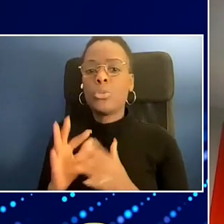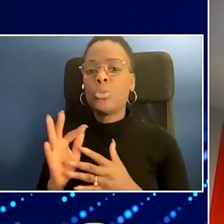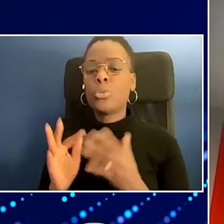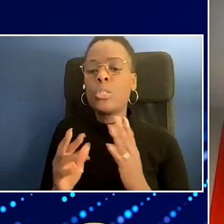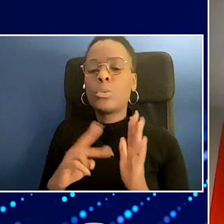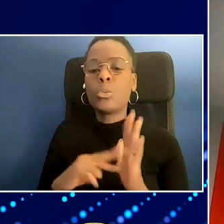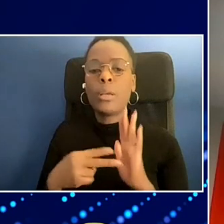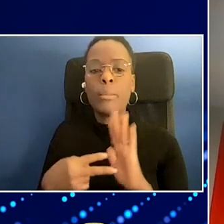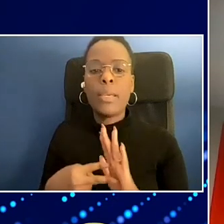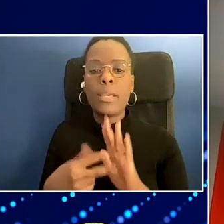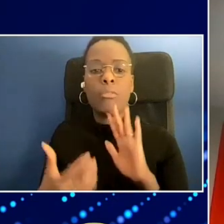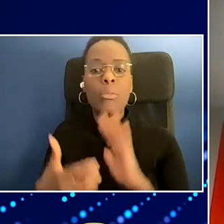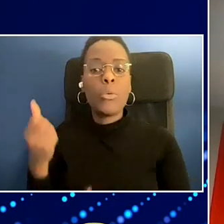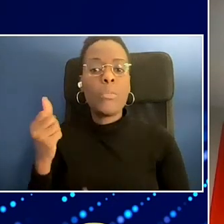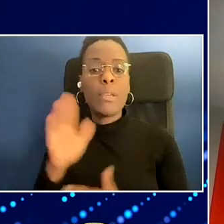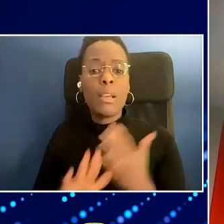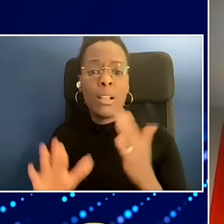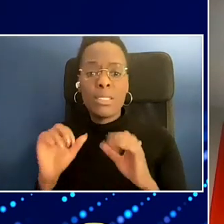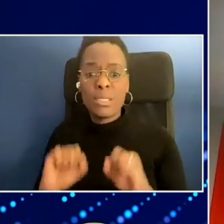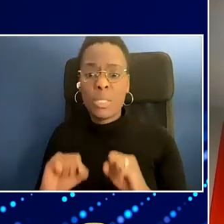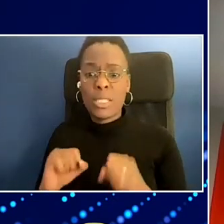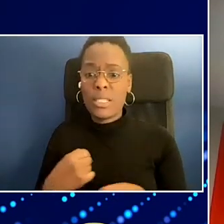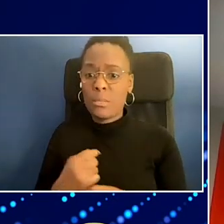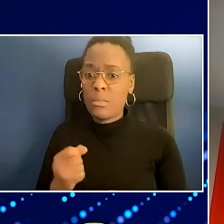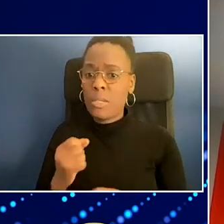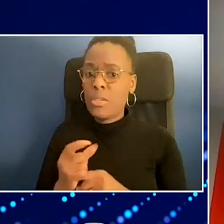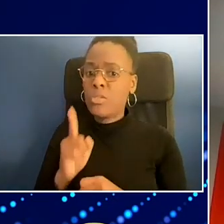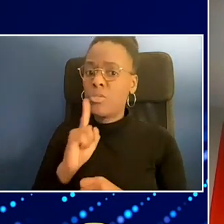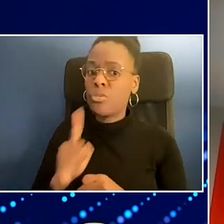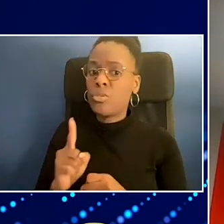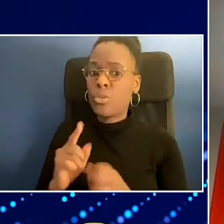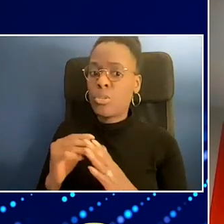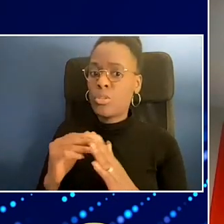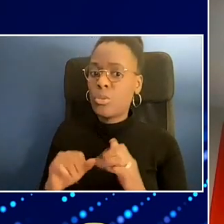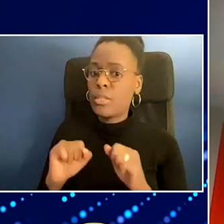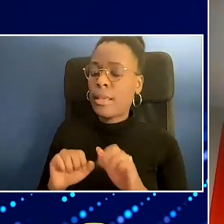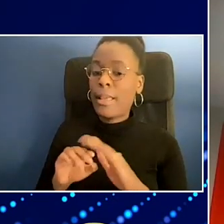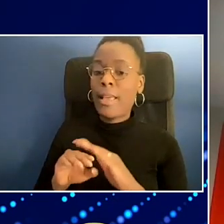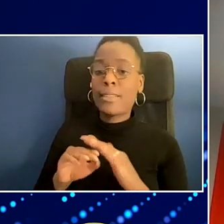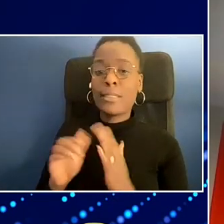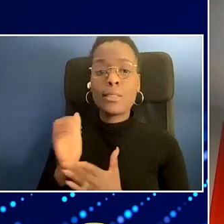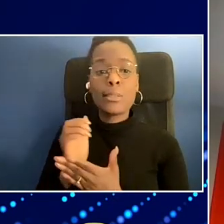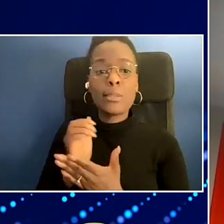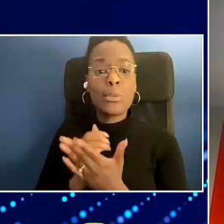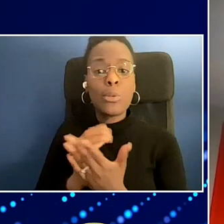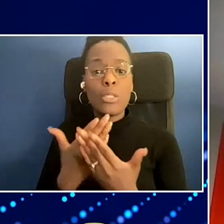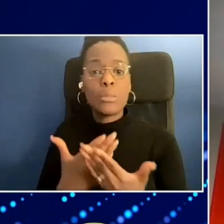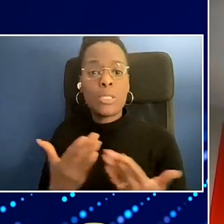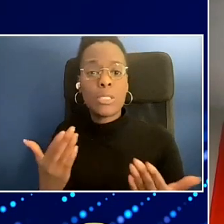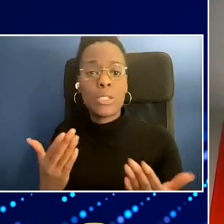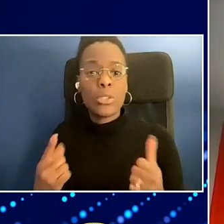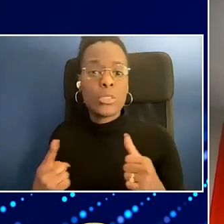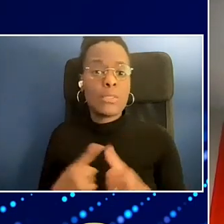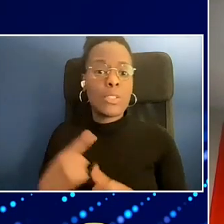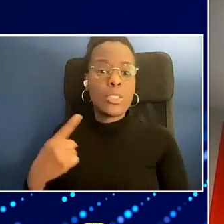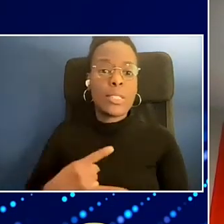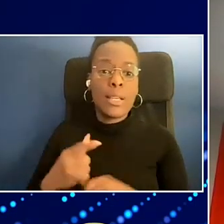to make sure all students have access to pay their course materials on the first day of class, at the lowest price, removing a choice? Thank you for your time.